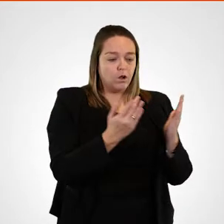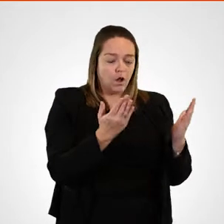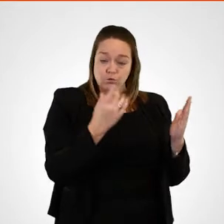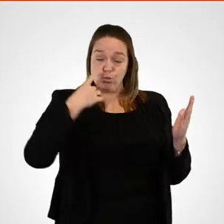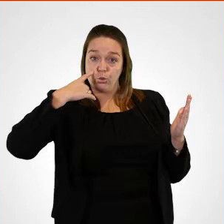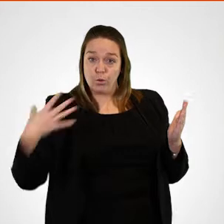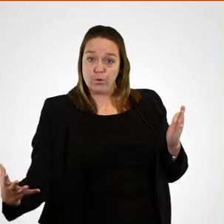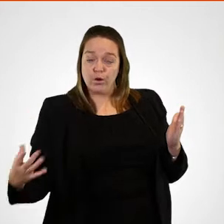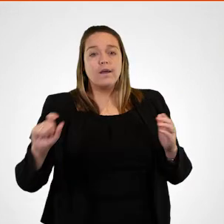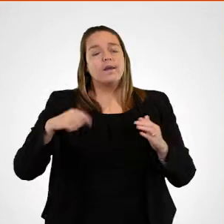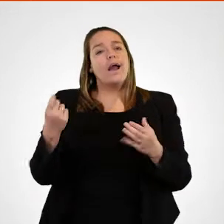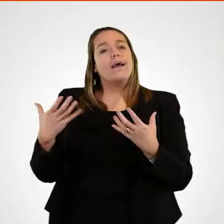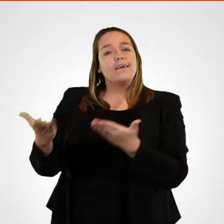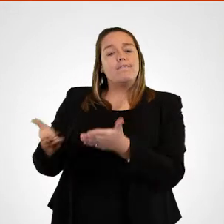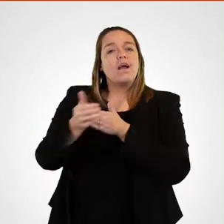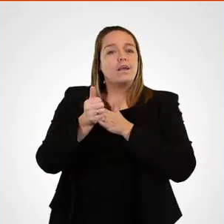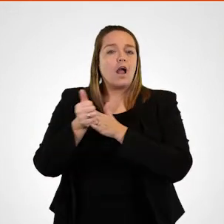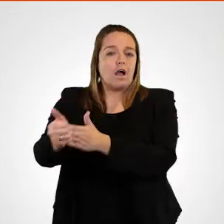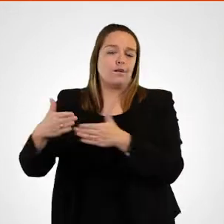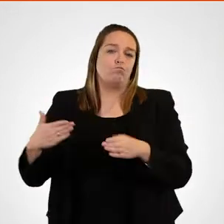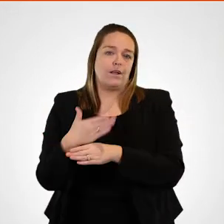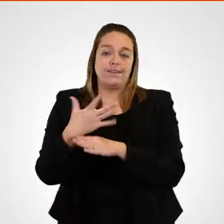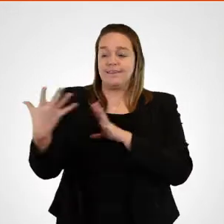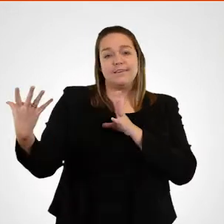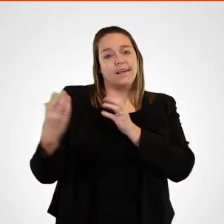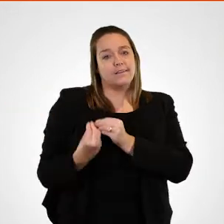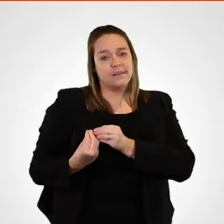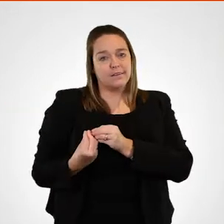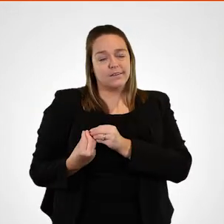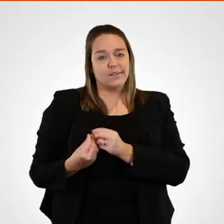Then we provide guided practice, where we do this together,